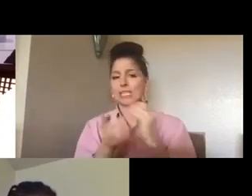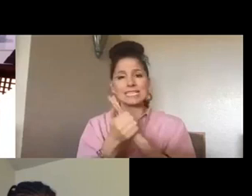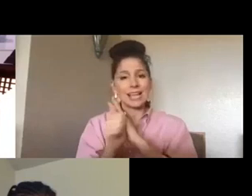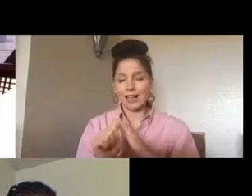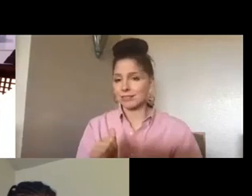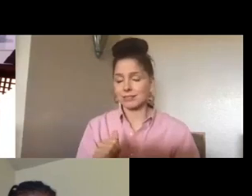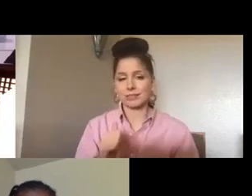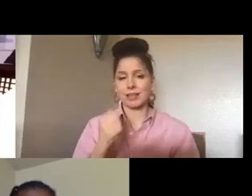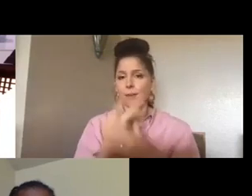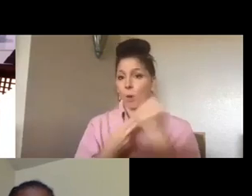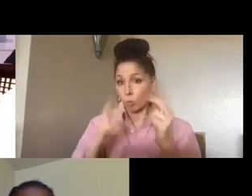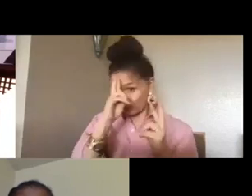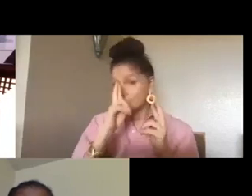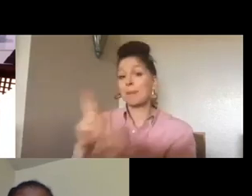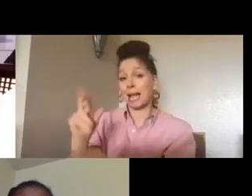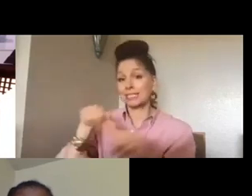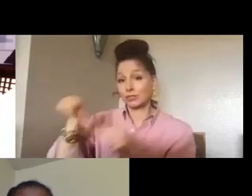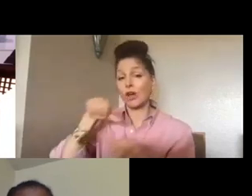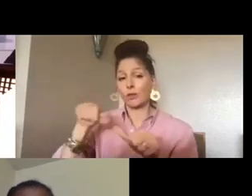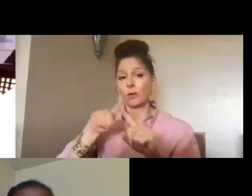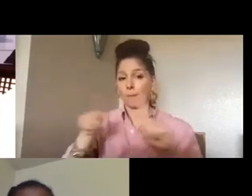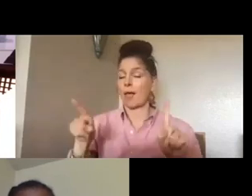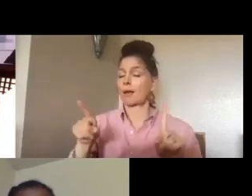They're both talented, they both respect each other,